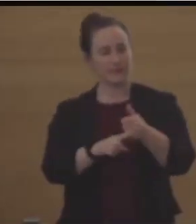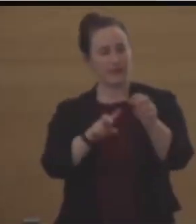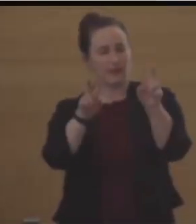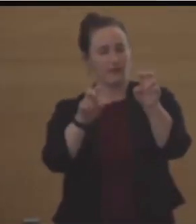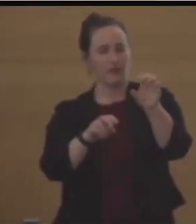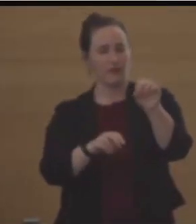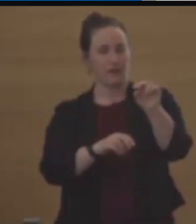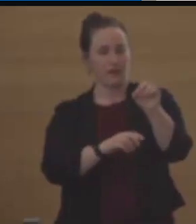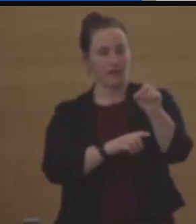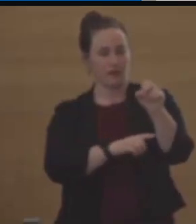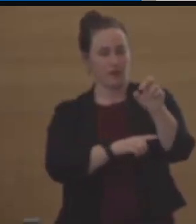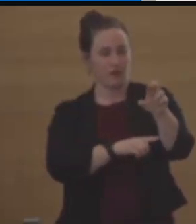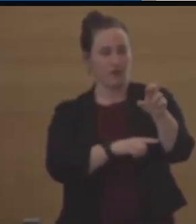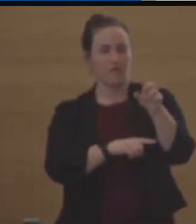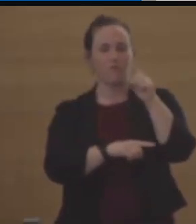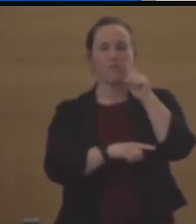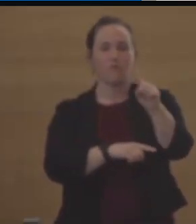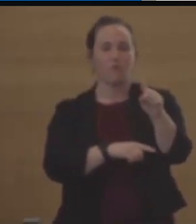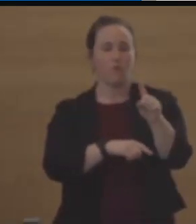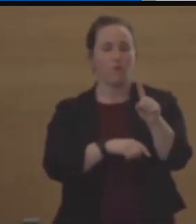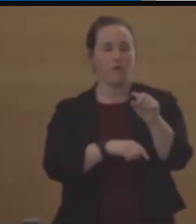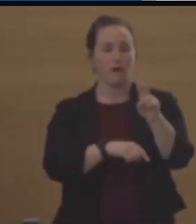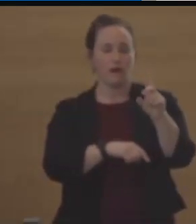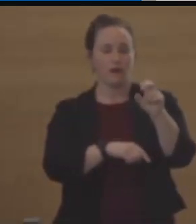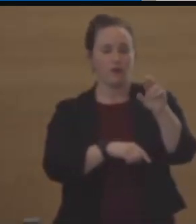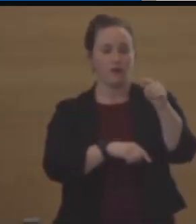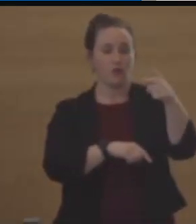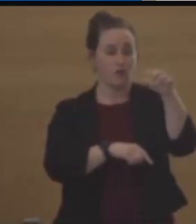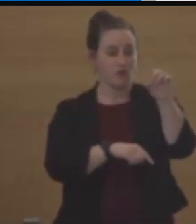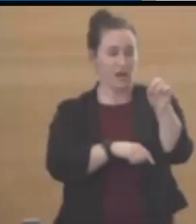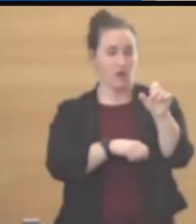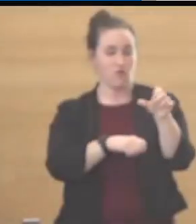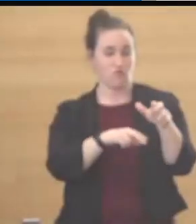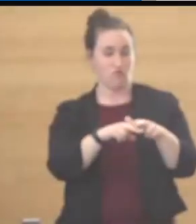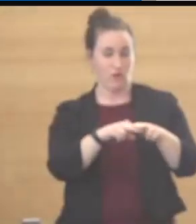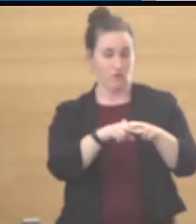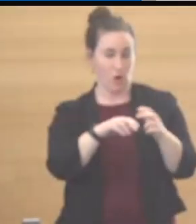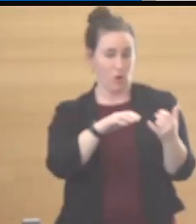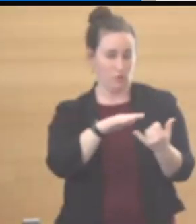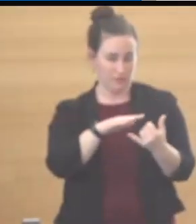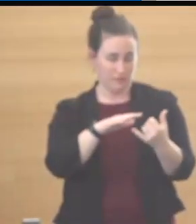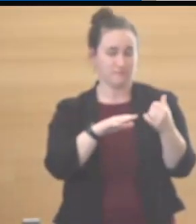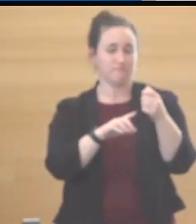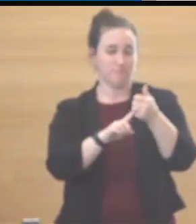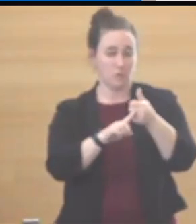a slave owner striking her in the head. This was Martin Luther King, Frrederick Douglass